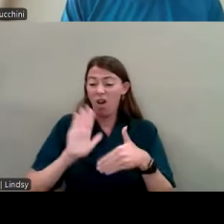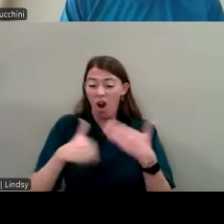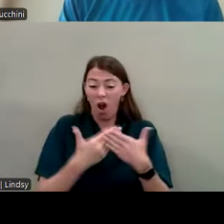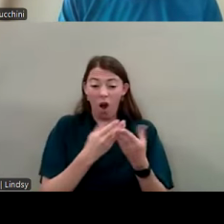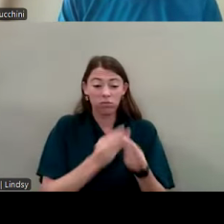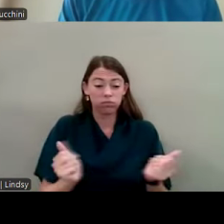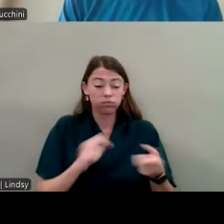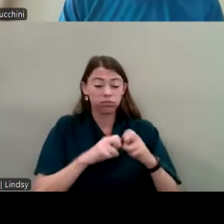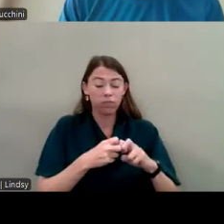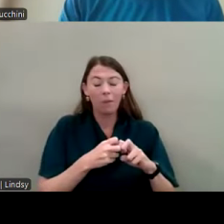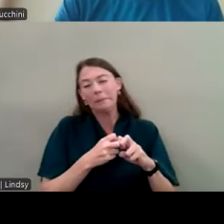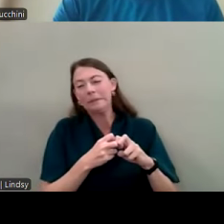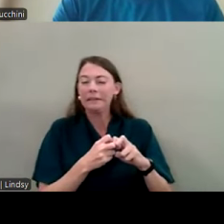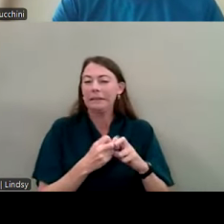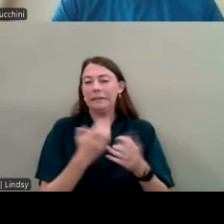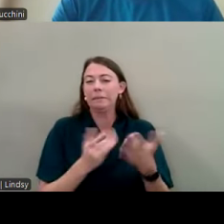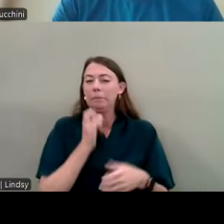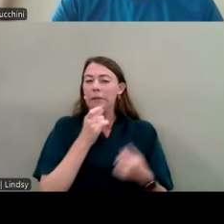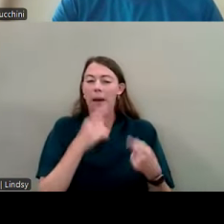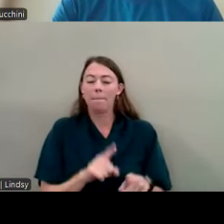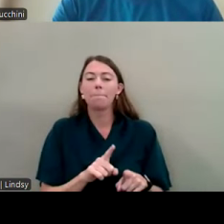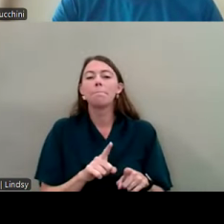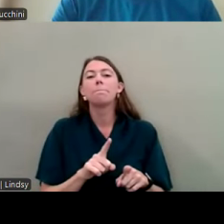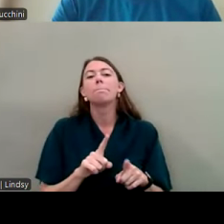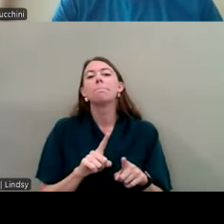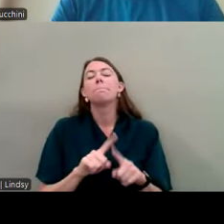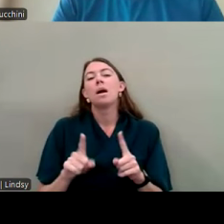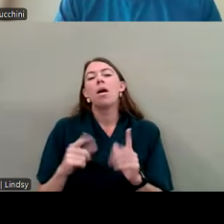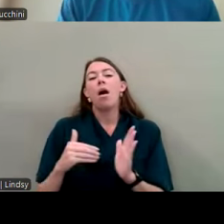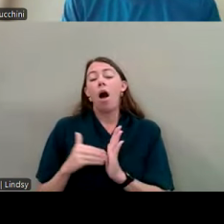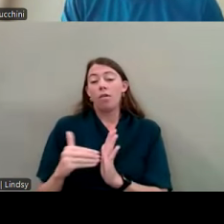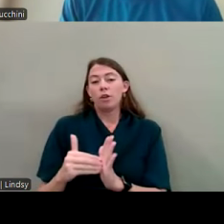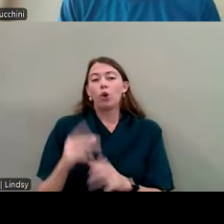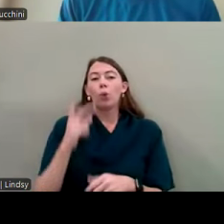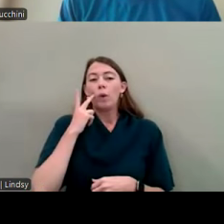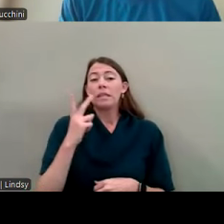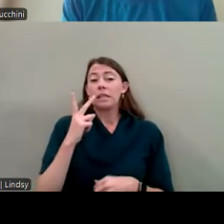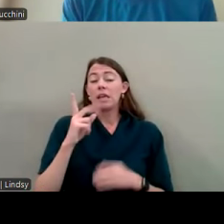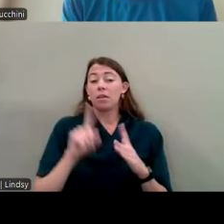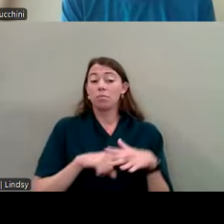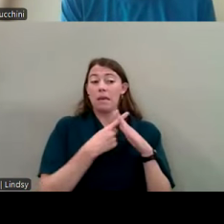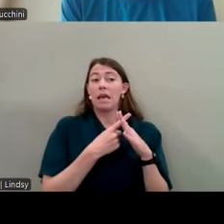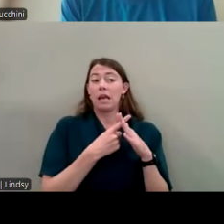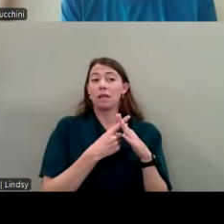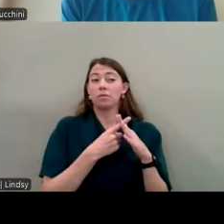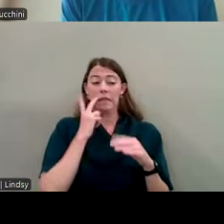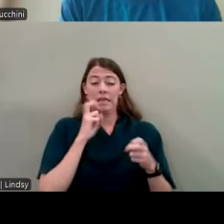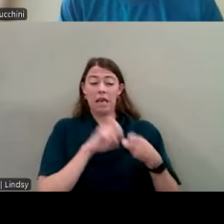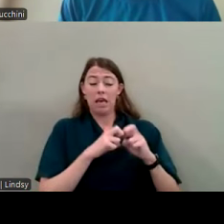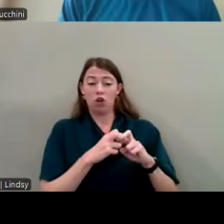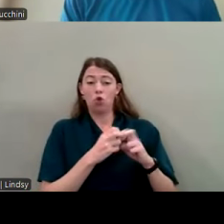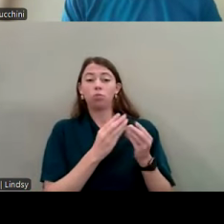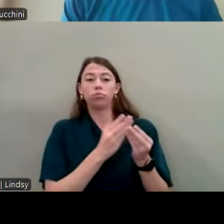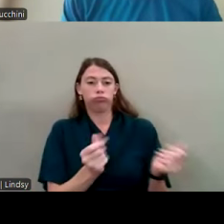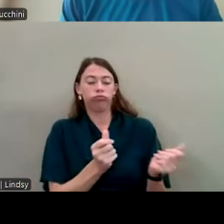And we have seen many cases where an initial remediation with the lack of progress result